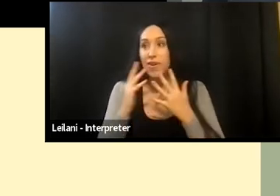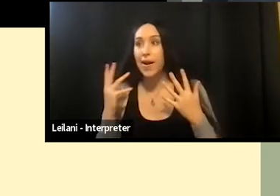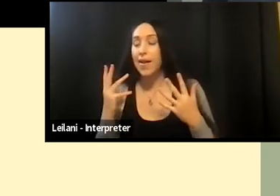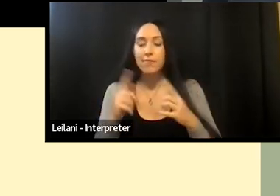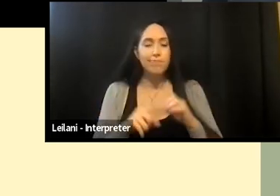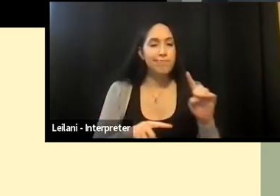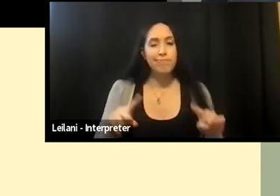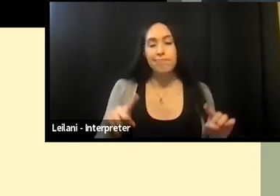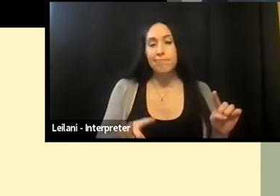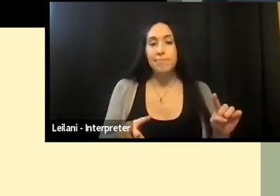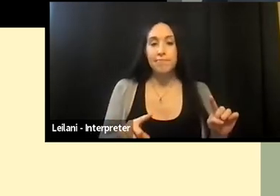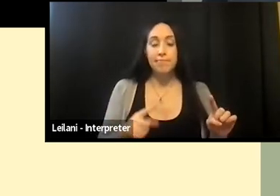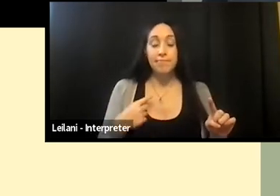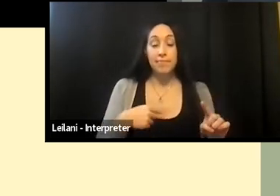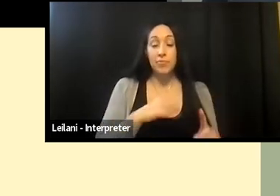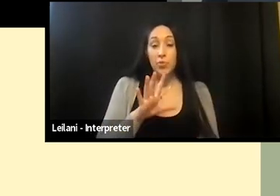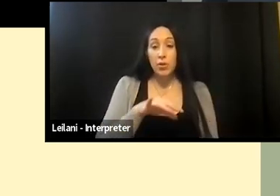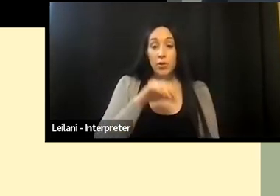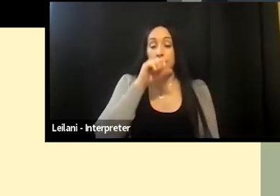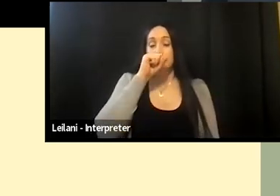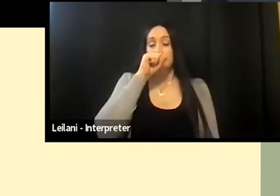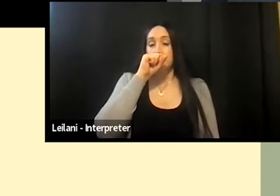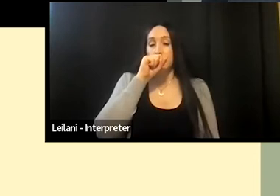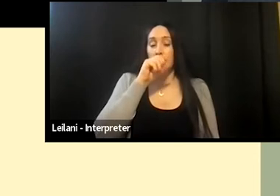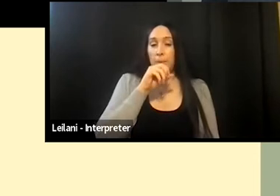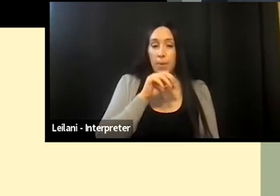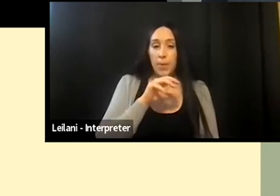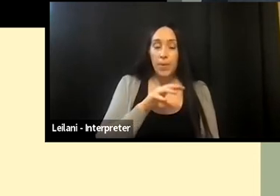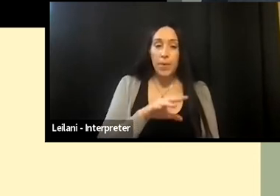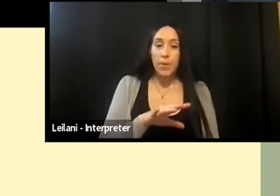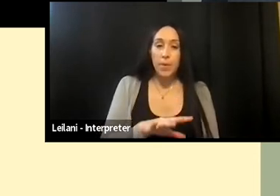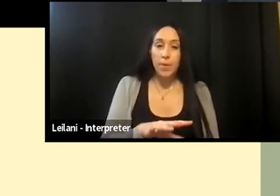As we breathe in and out in and out,